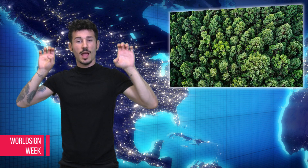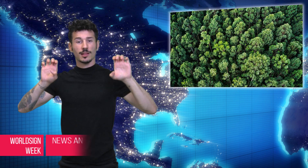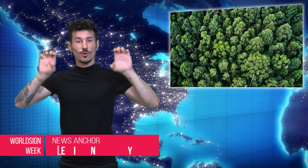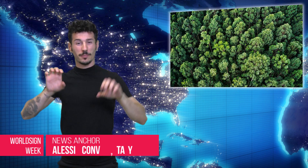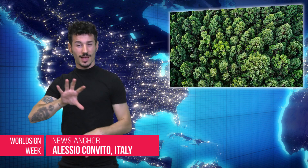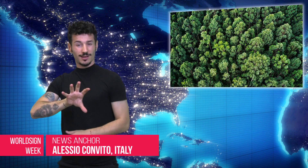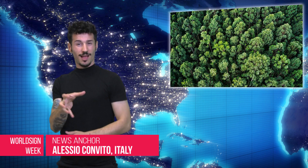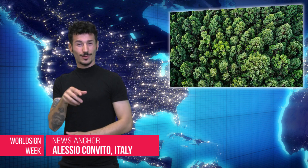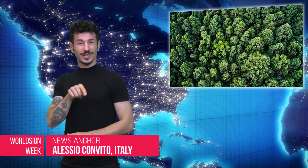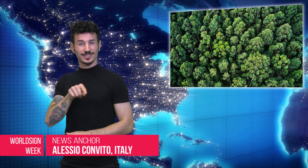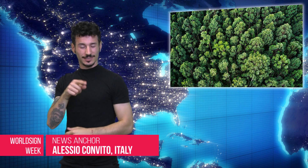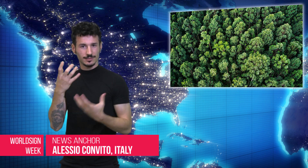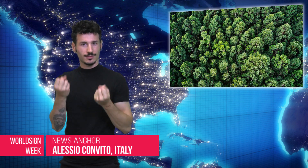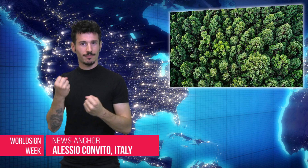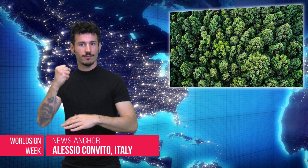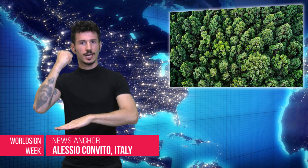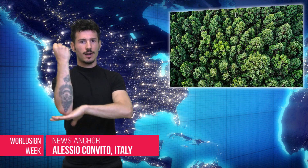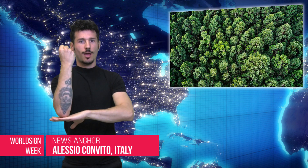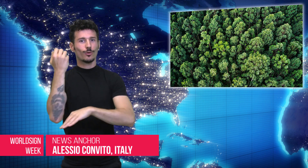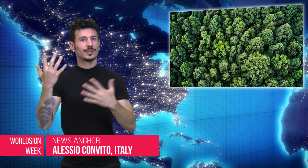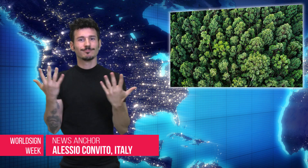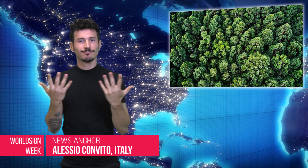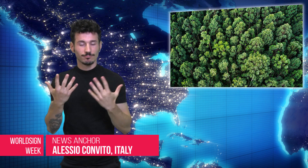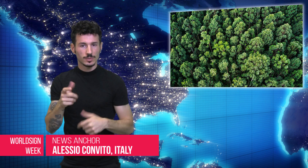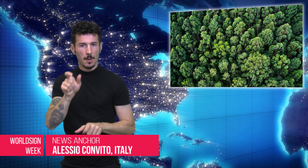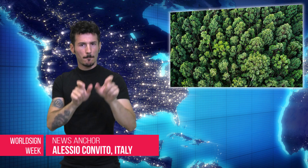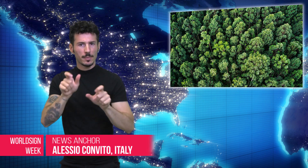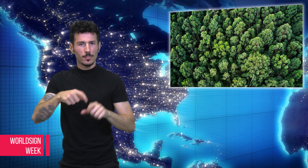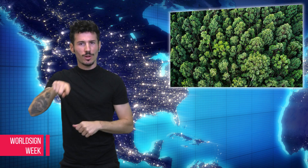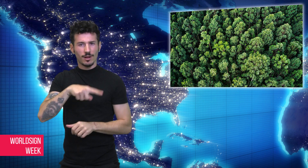[Alessio]: People in Ethiopia broke a record